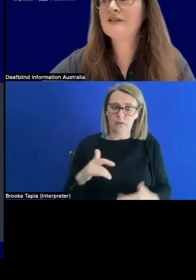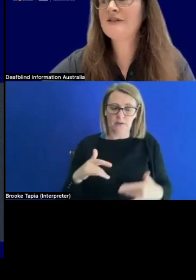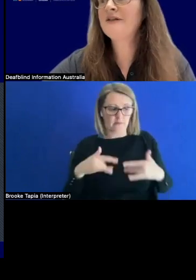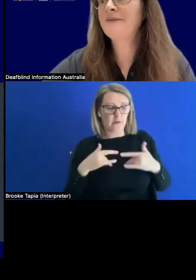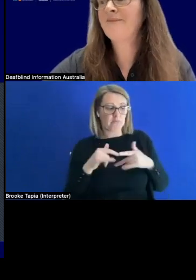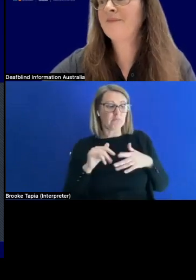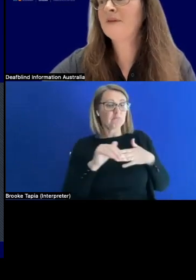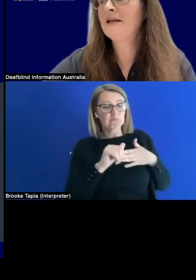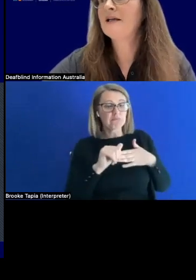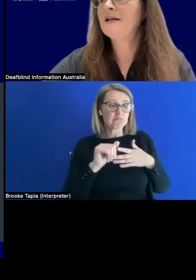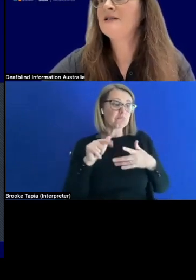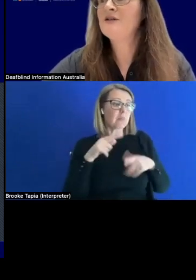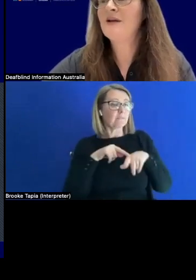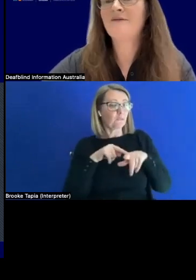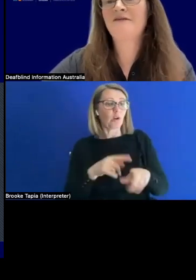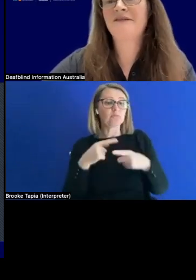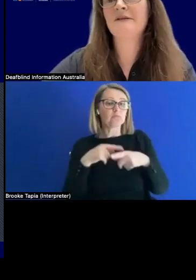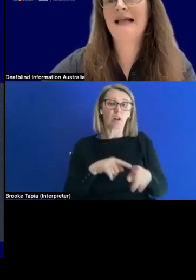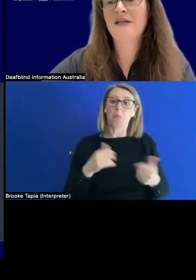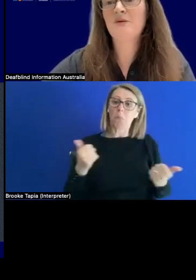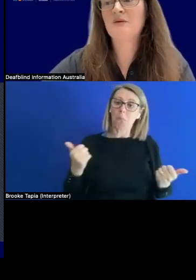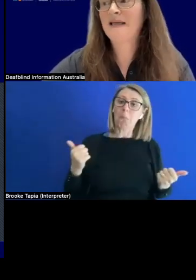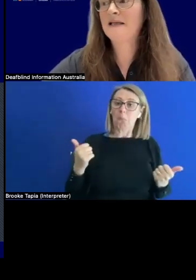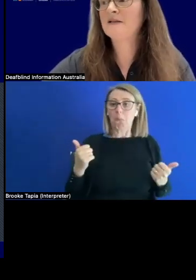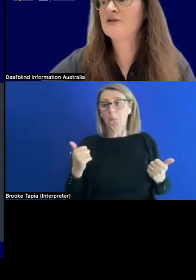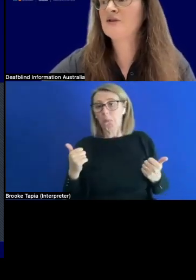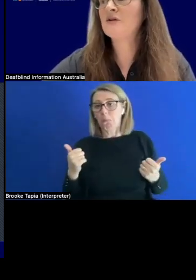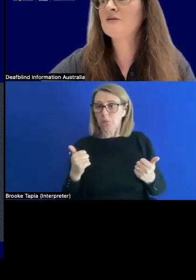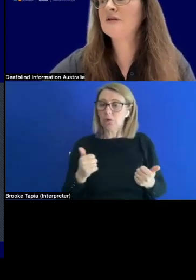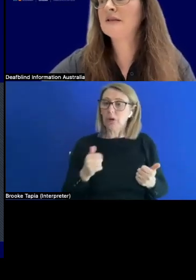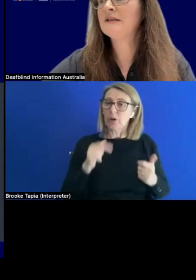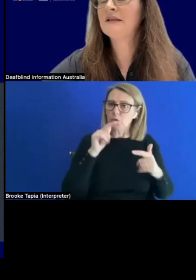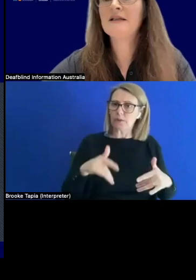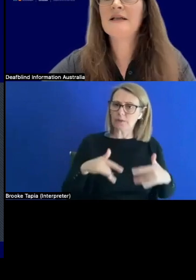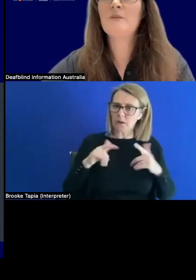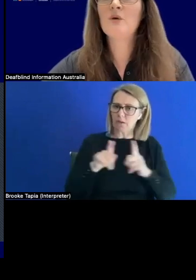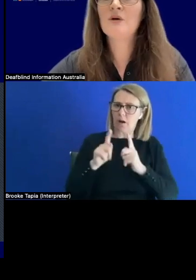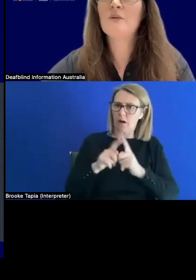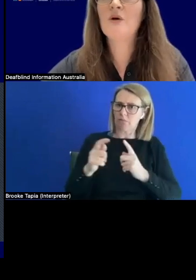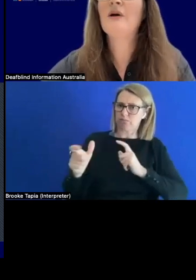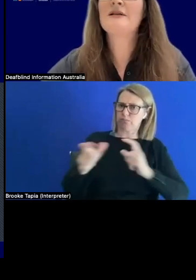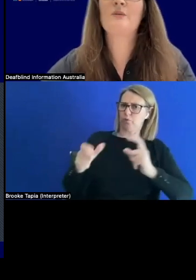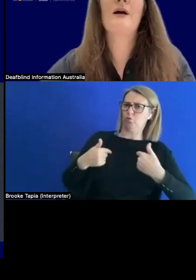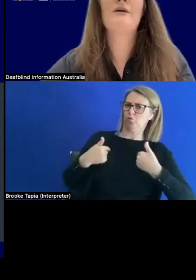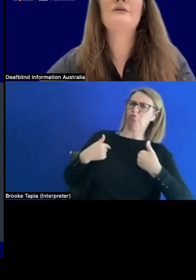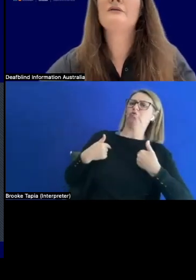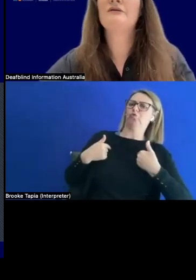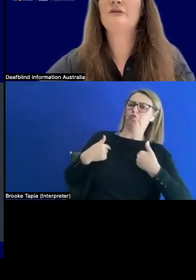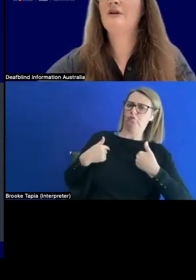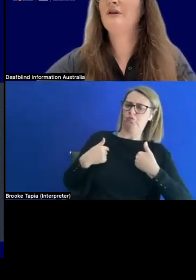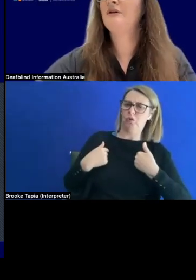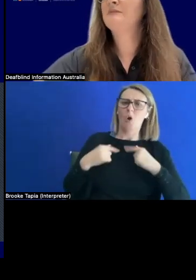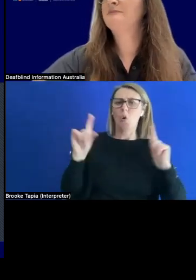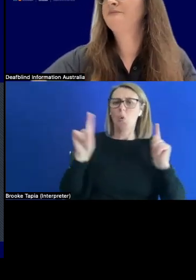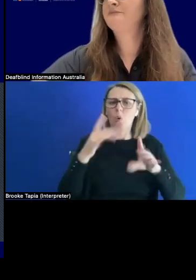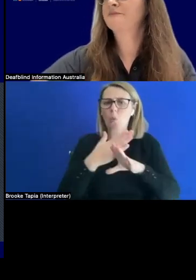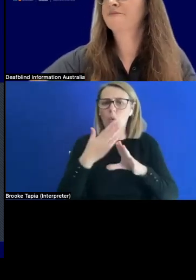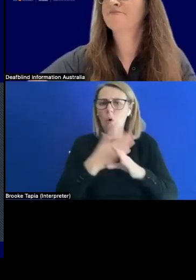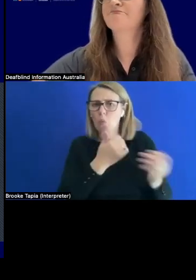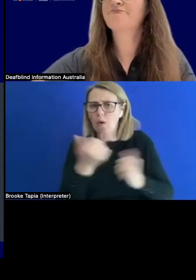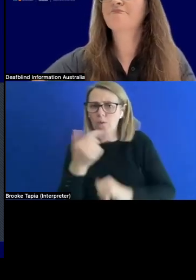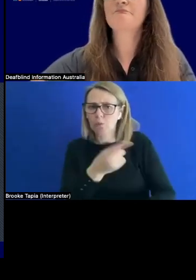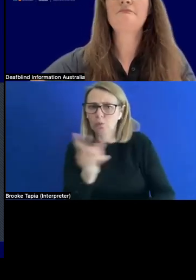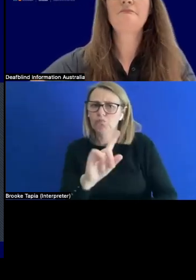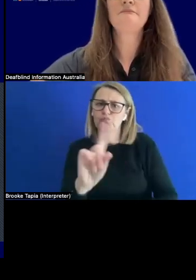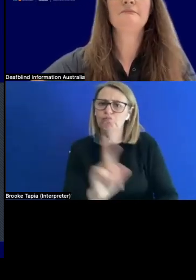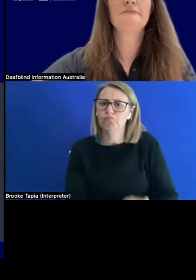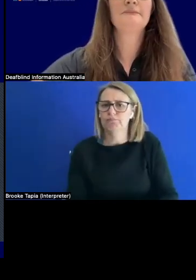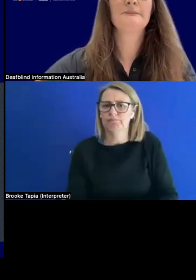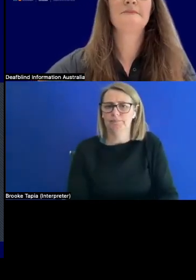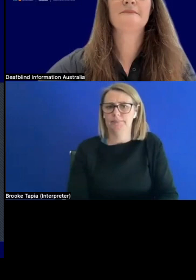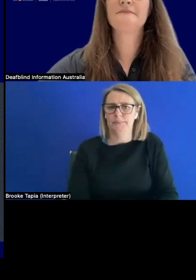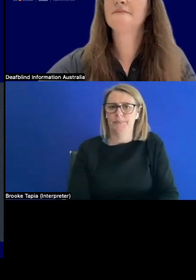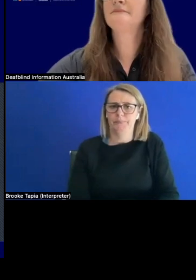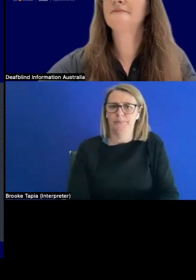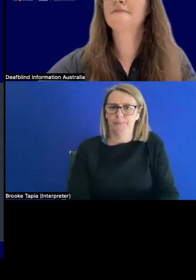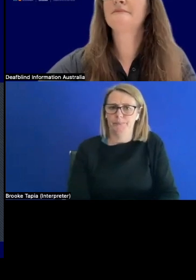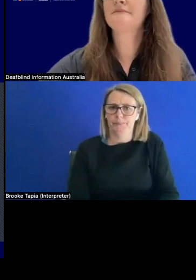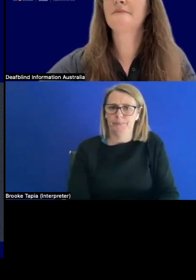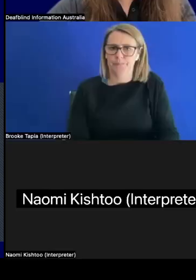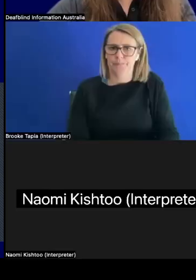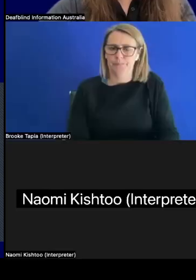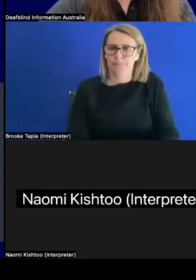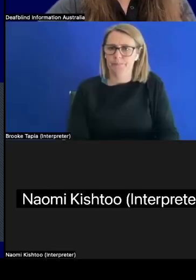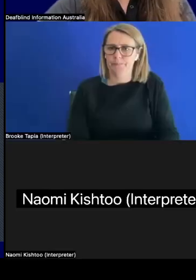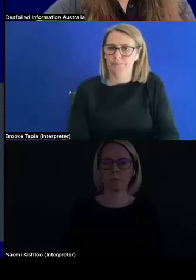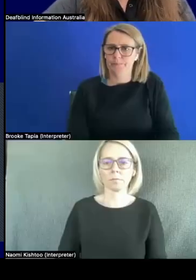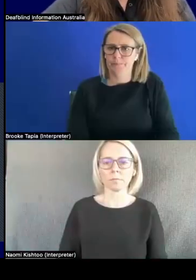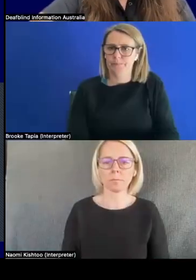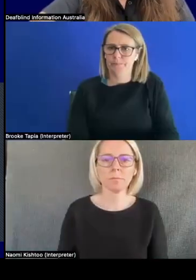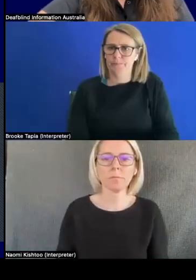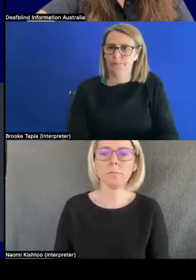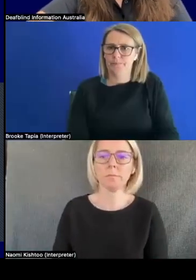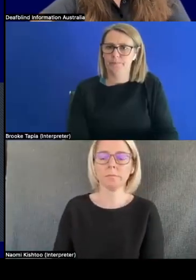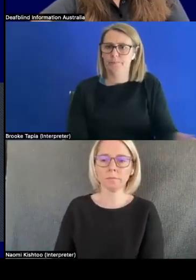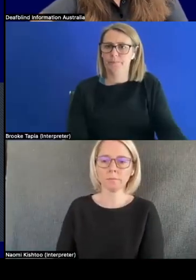to? Did you ever feel like you were being controlled? What worked well for you?”